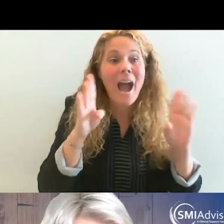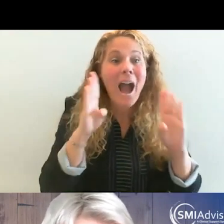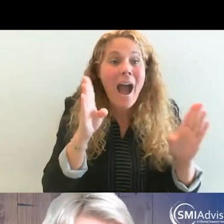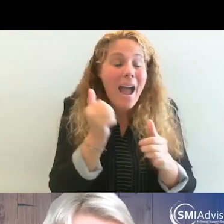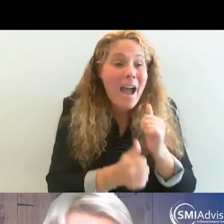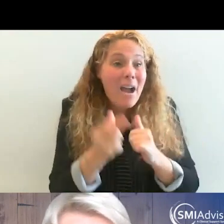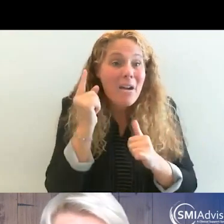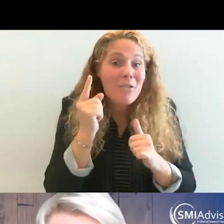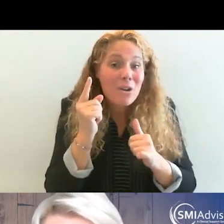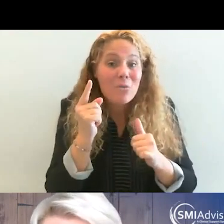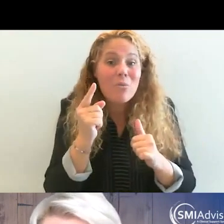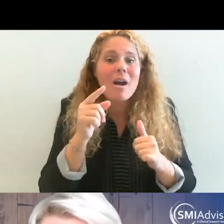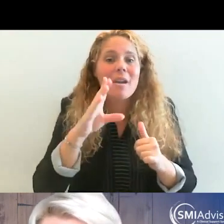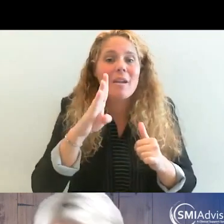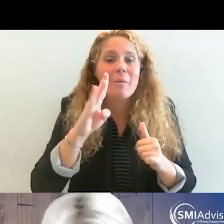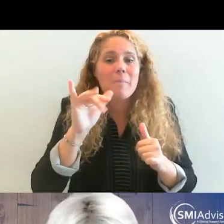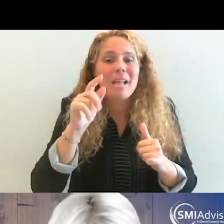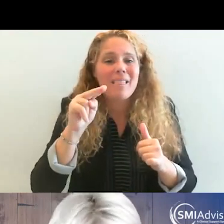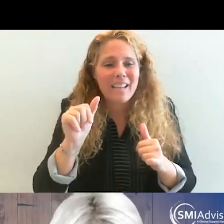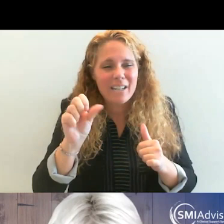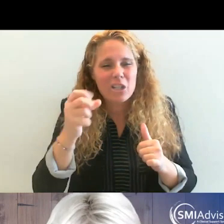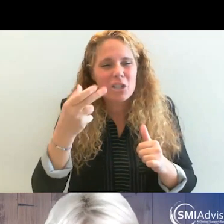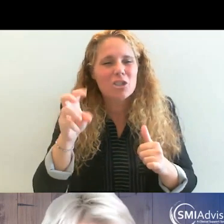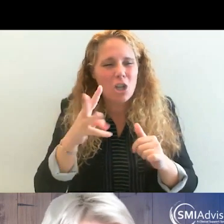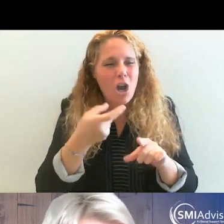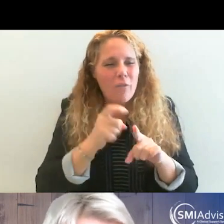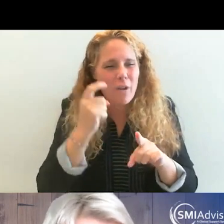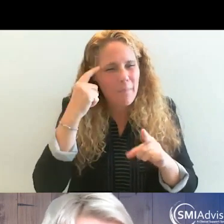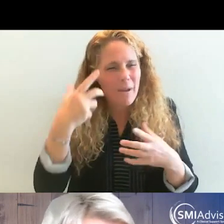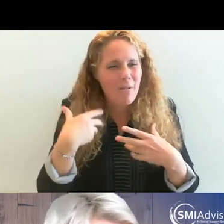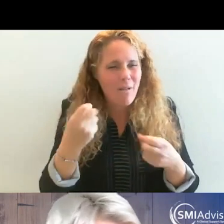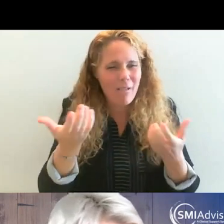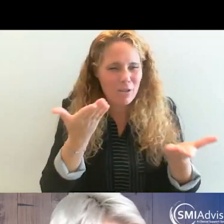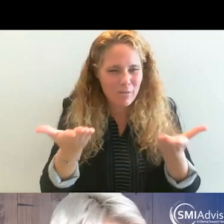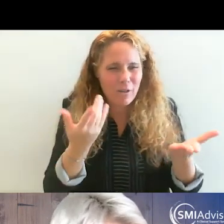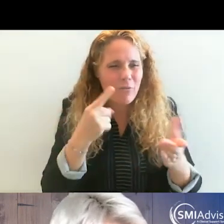BILLINA SHAW FROM THE CENTER TO MENTAL HEALTH SERVICES. I AM HERE TO DO THE UPDATE.